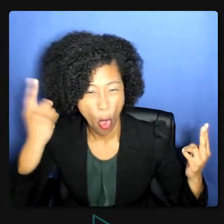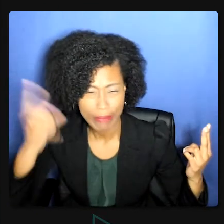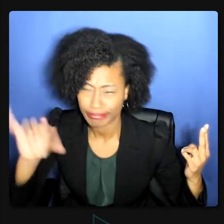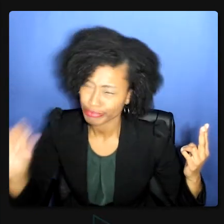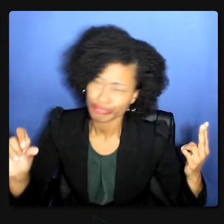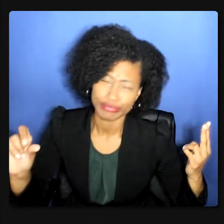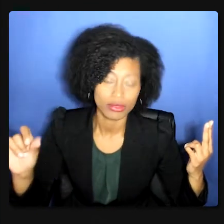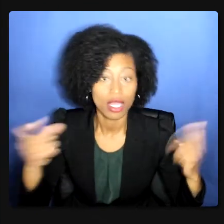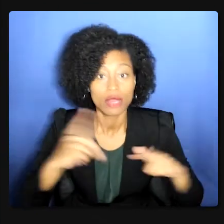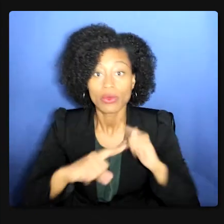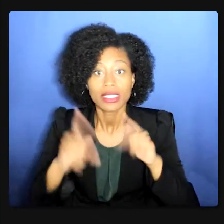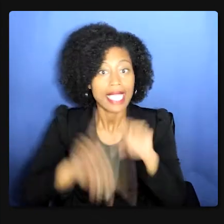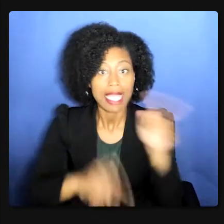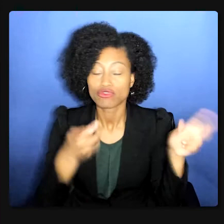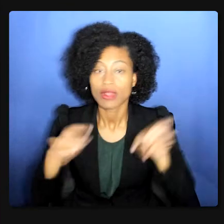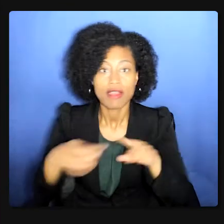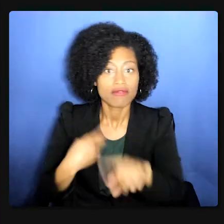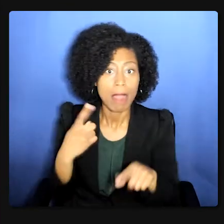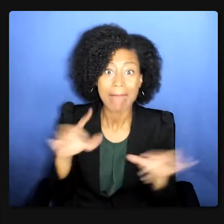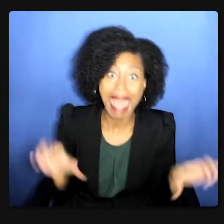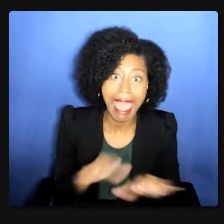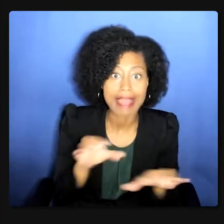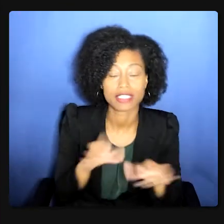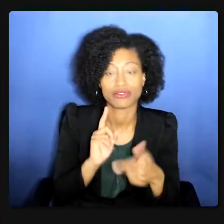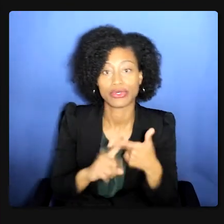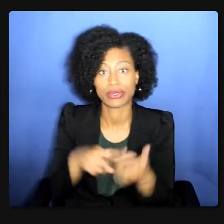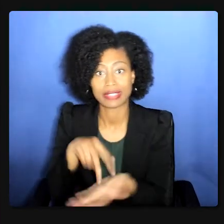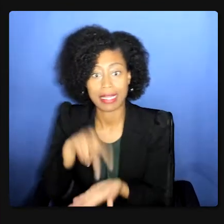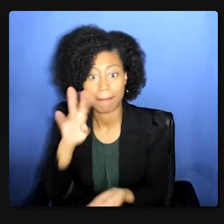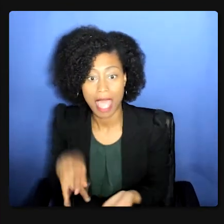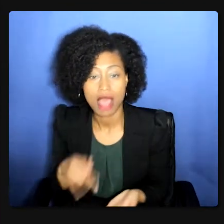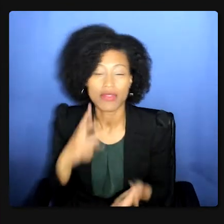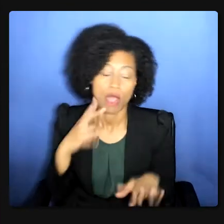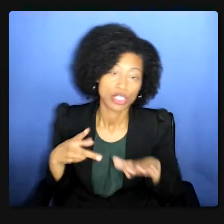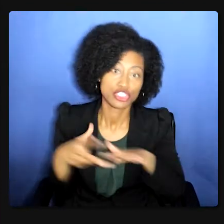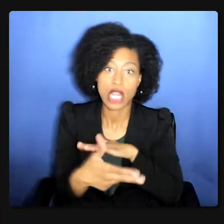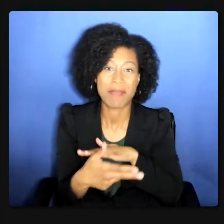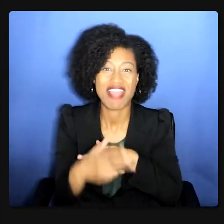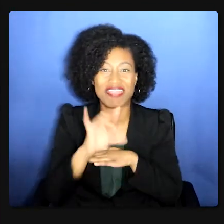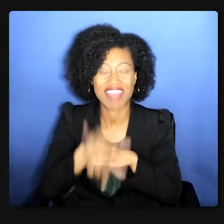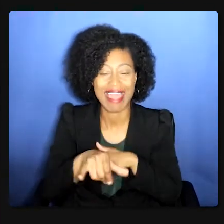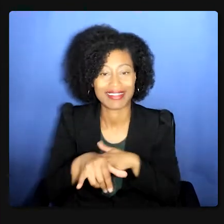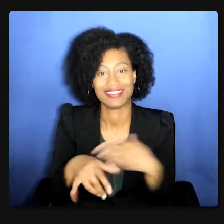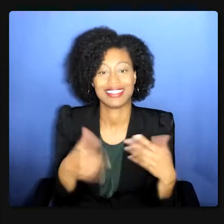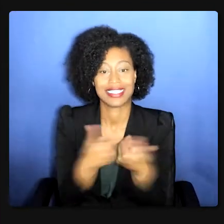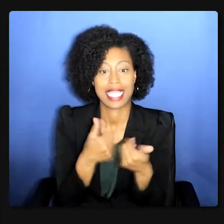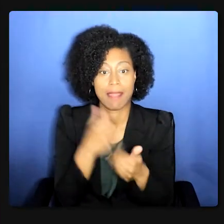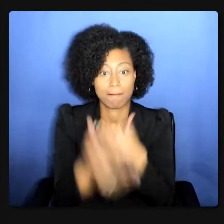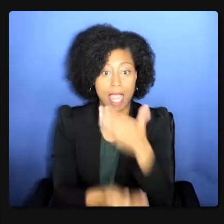that we cannot transition from active to standing by. to terminate the game process and start fresh,